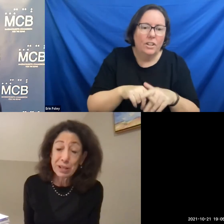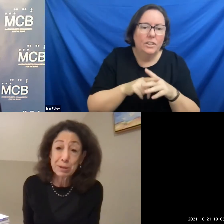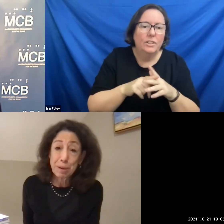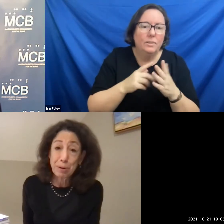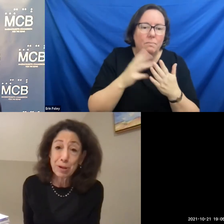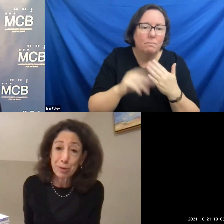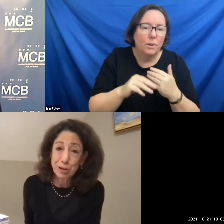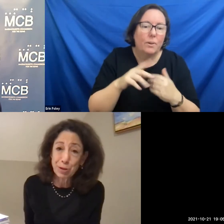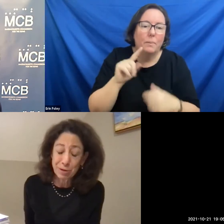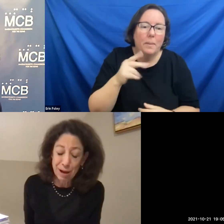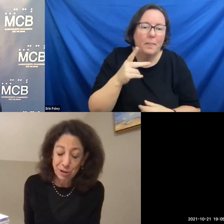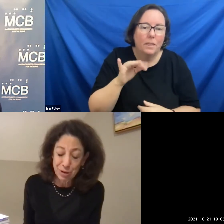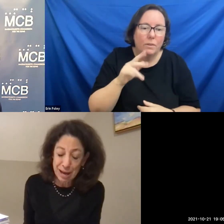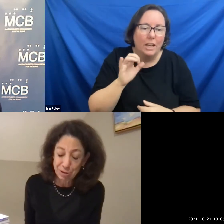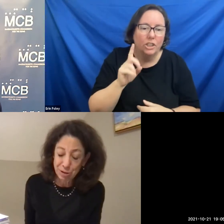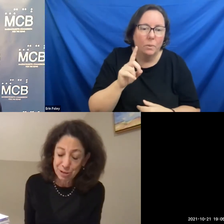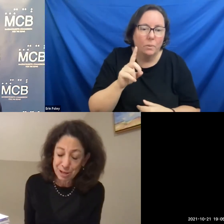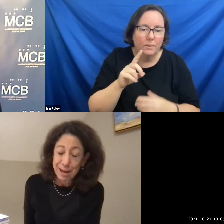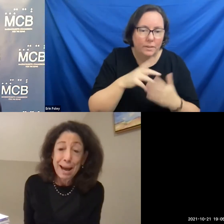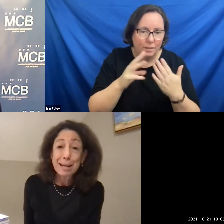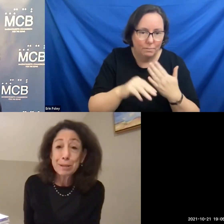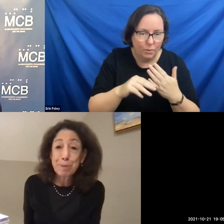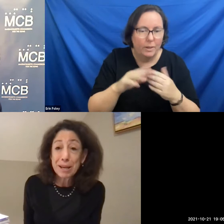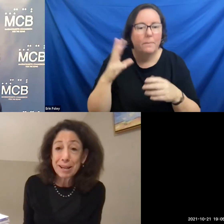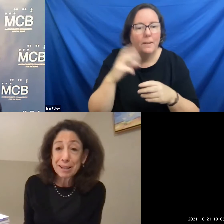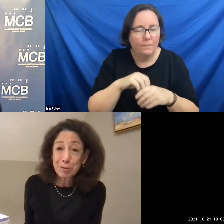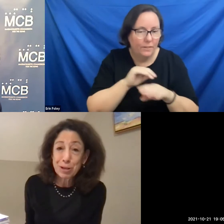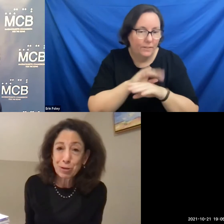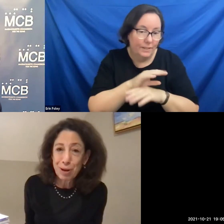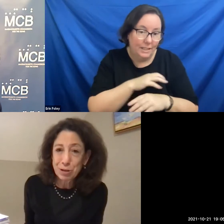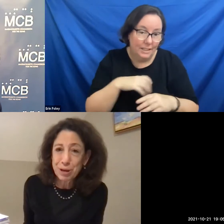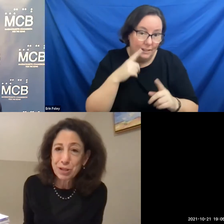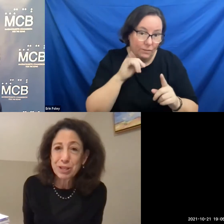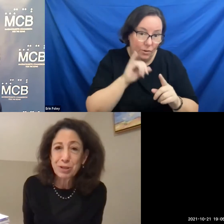as a member of the Threshold advisory council, and speaking at the Threshold graduation in